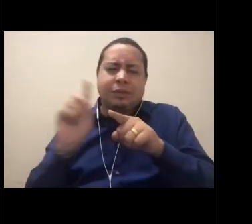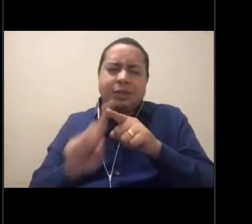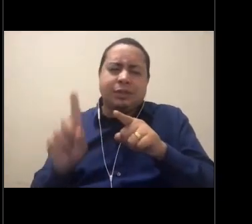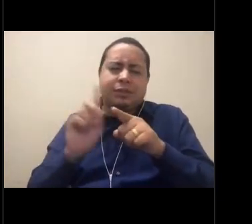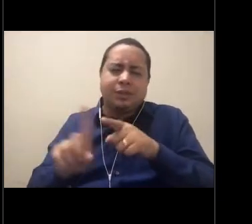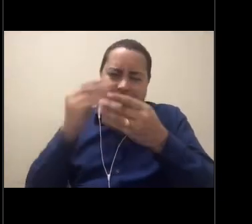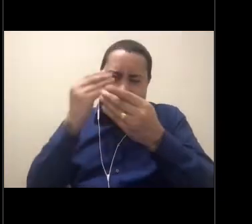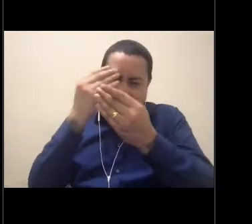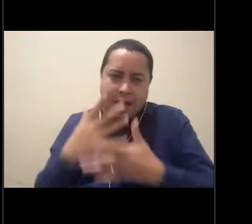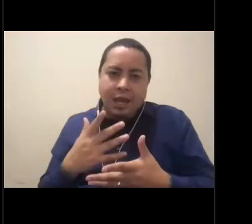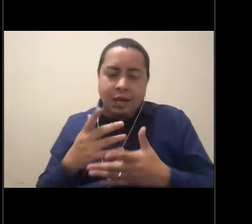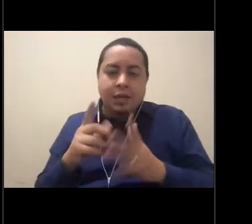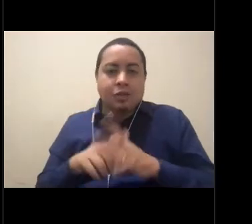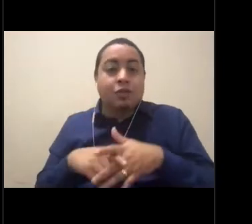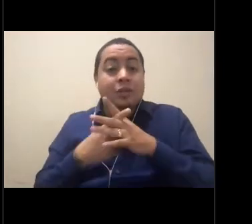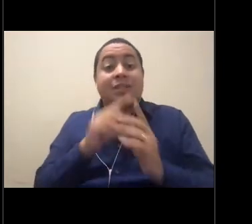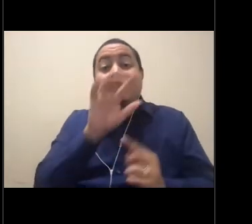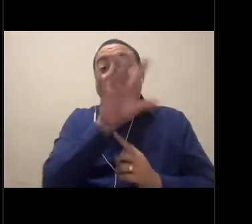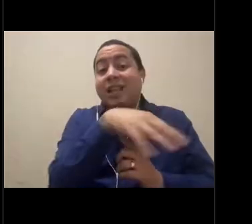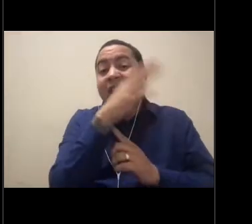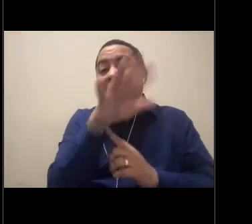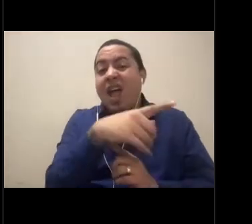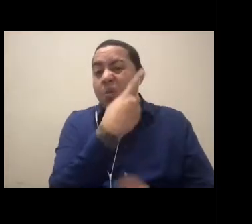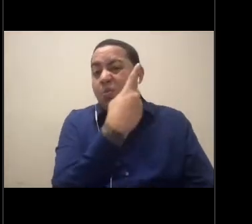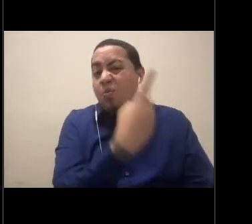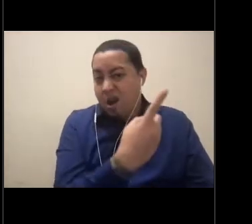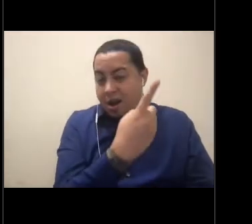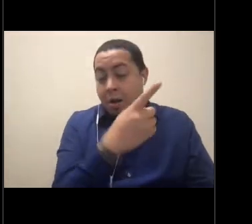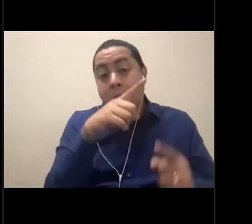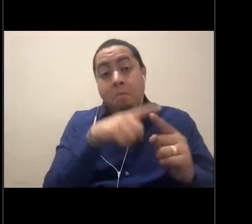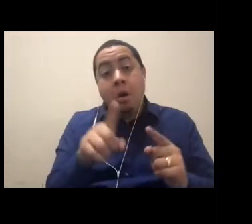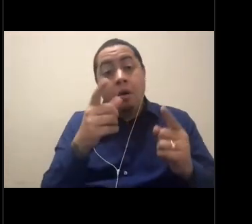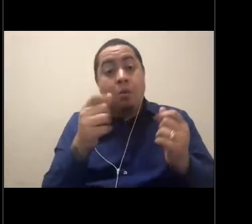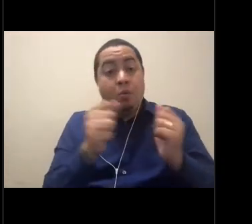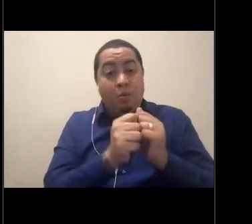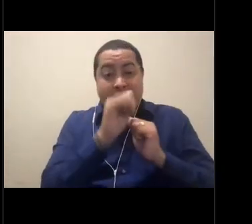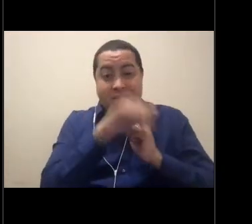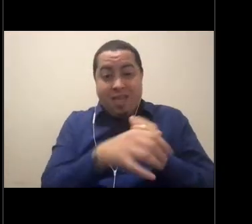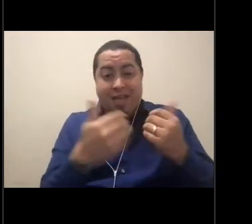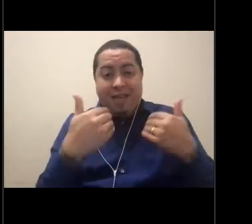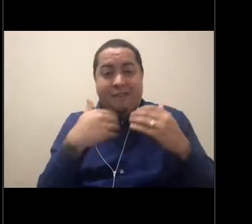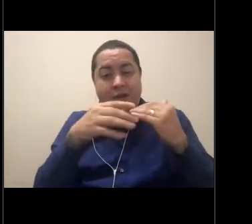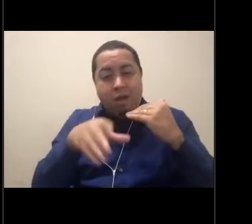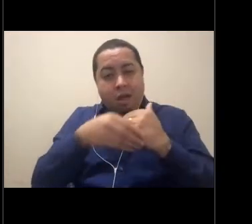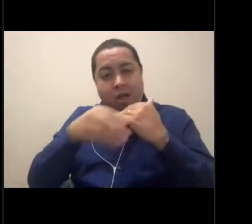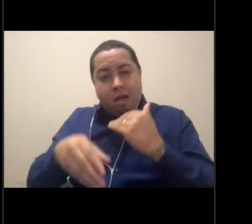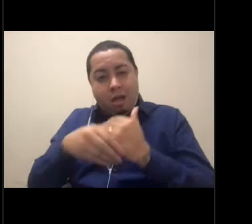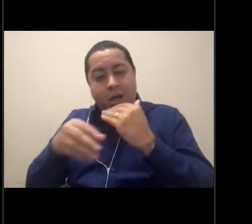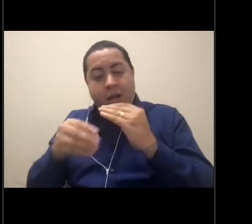but satellite information is one of our main indicators of interruption. [Nicole Bartlett] Duncan would like to know